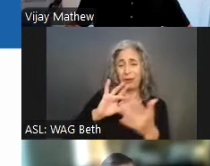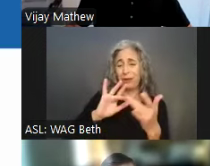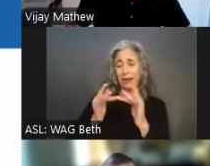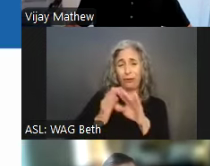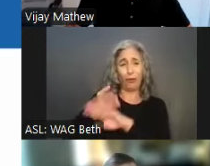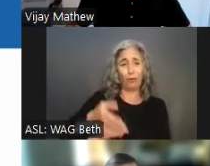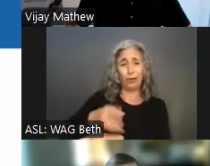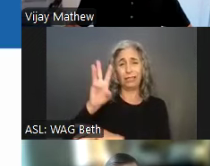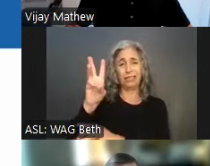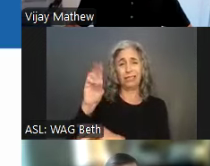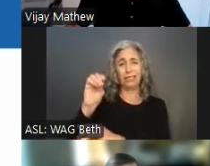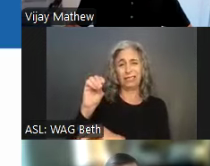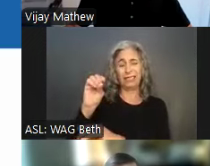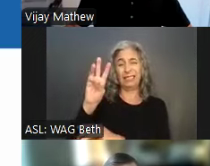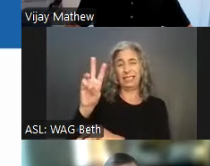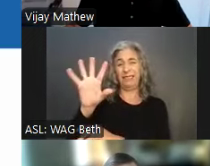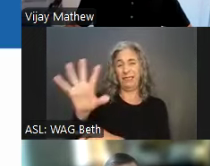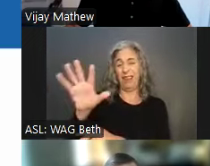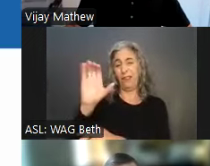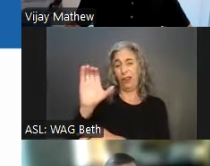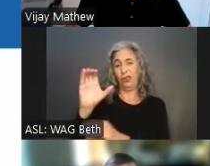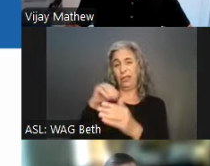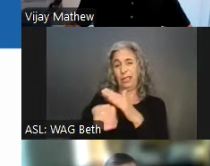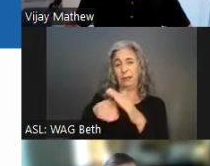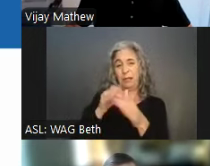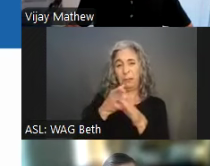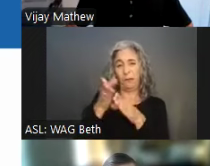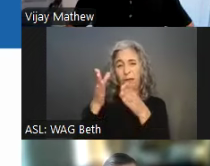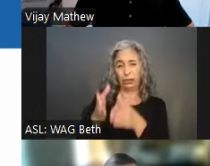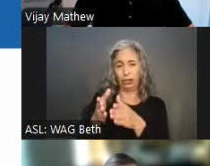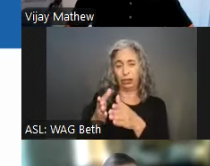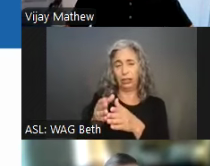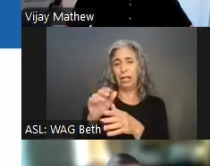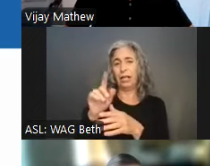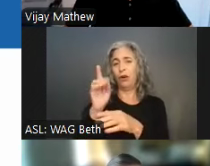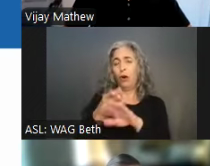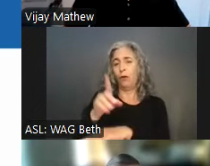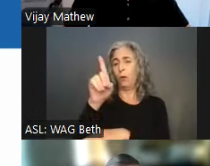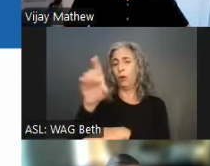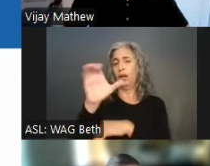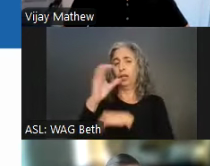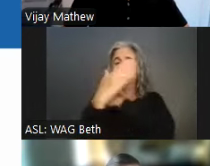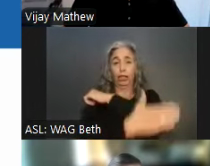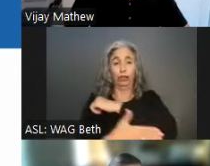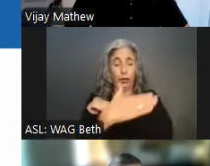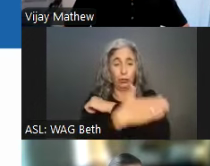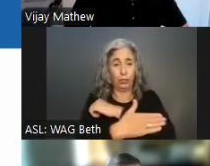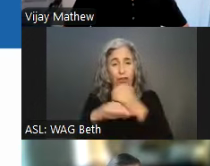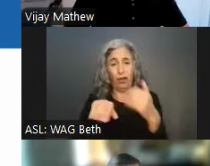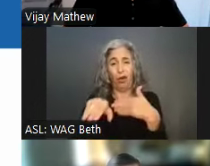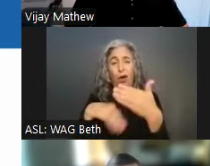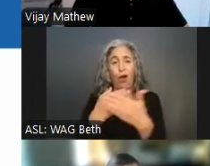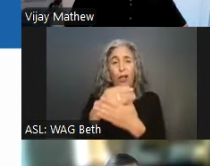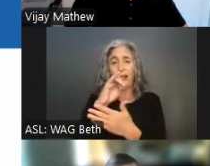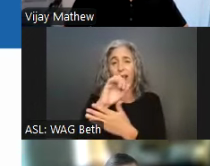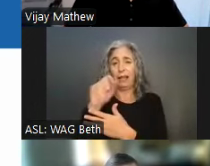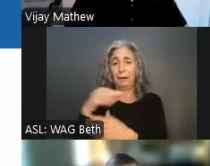6500 accessibility professionals in over 100 countries. All IAAP members get complimentary